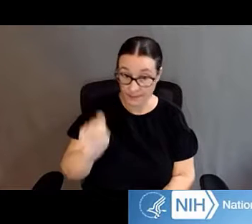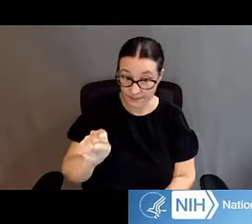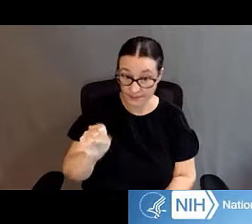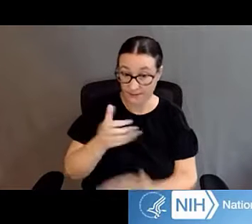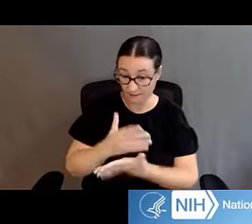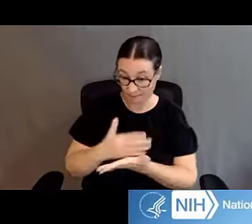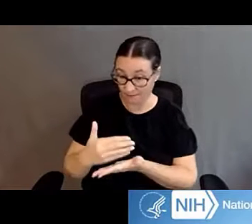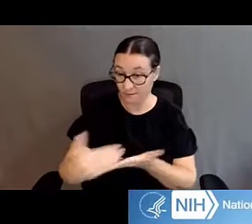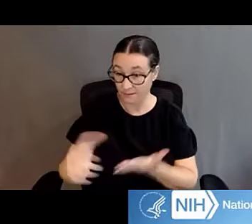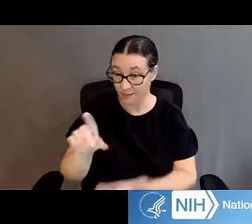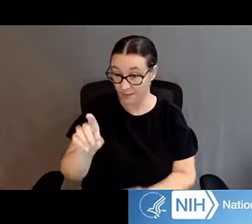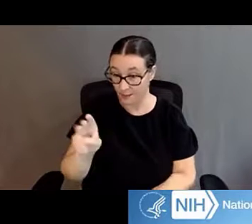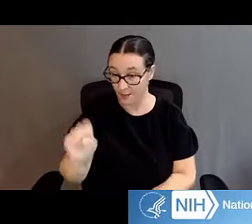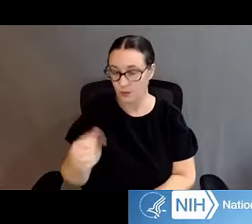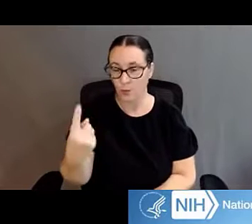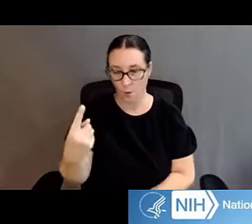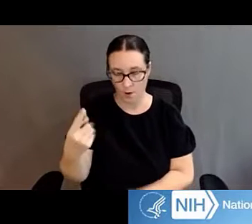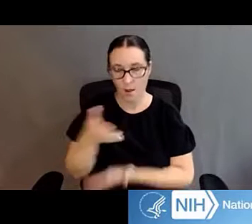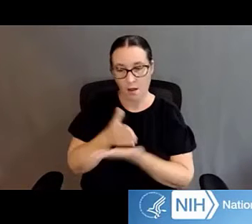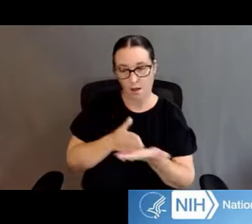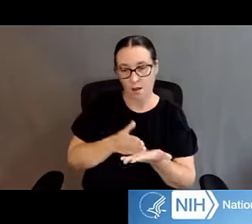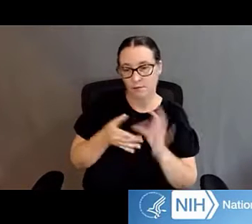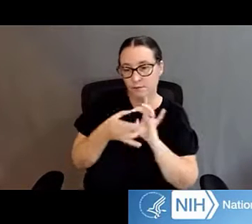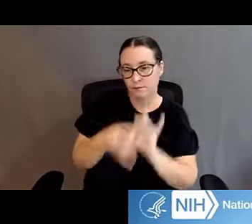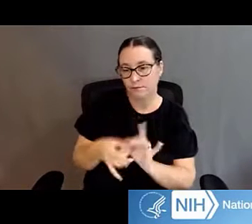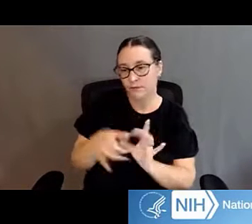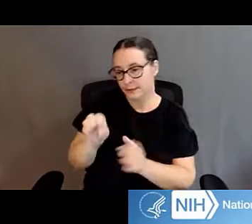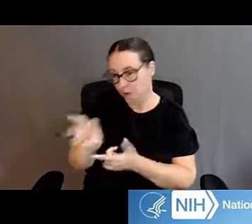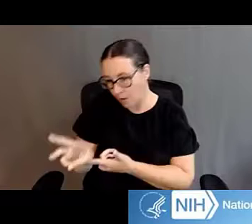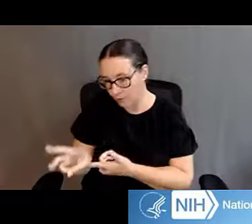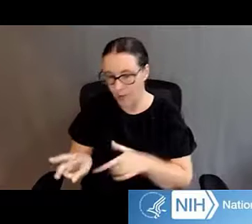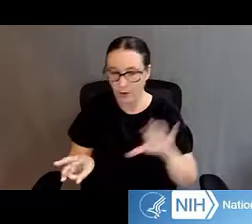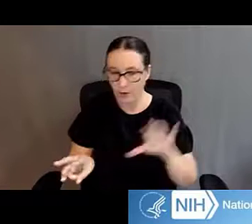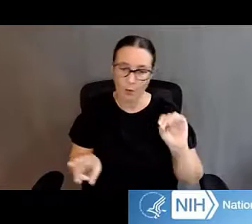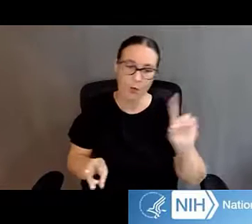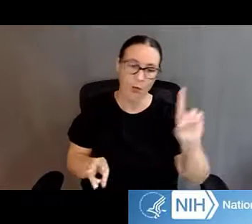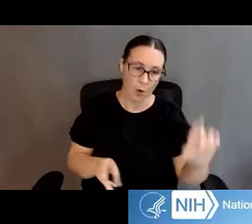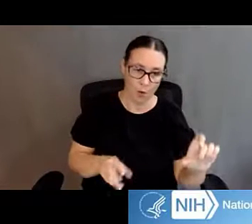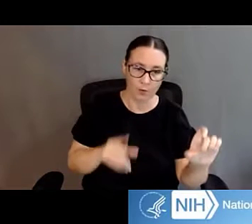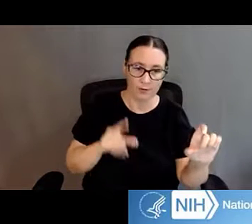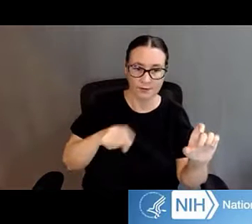there is an element that relates to software or code that would be necessary to access